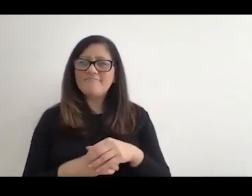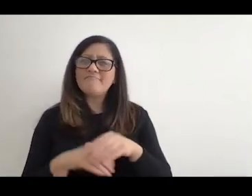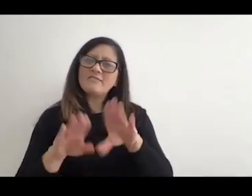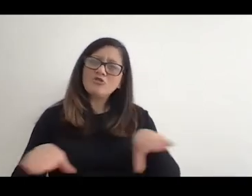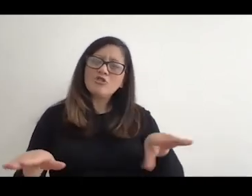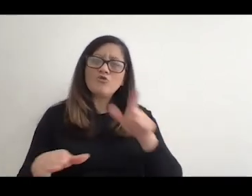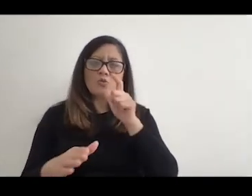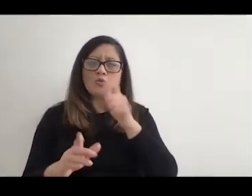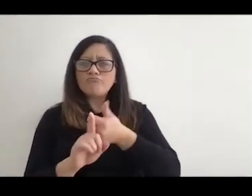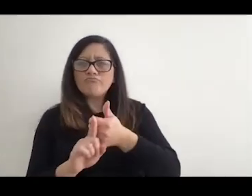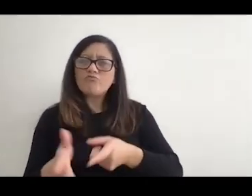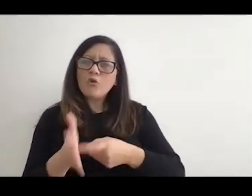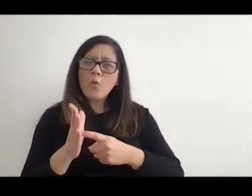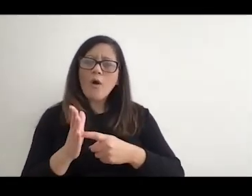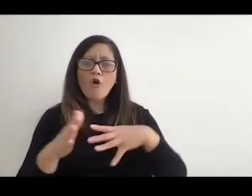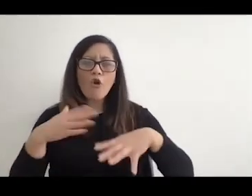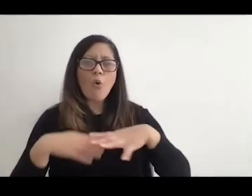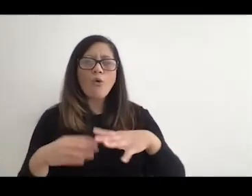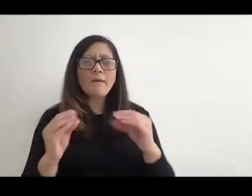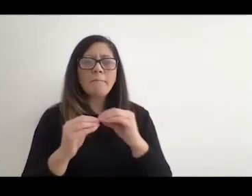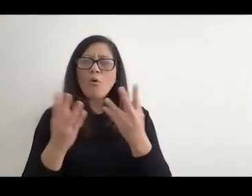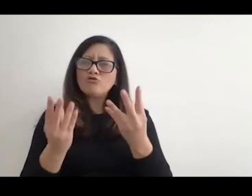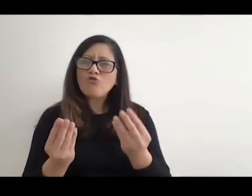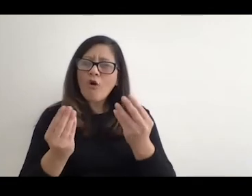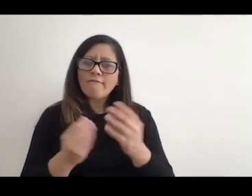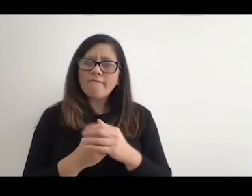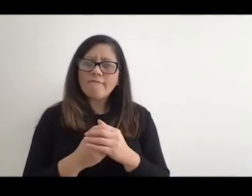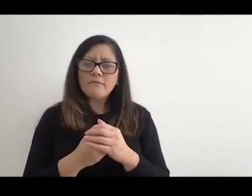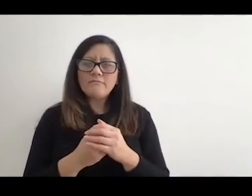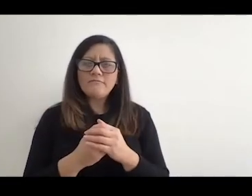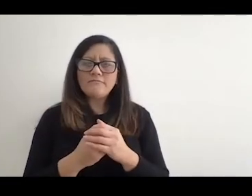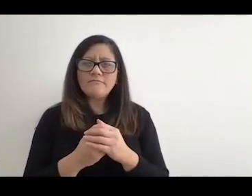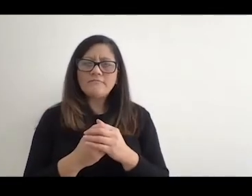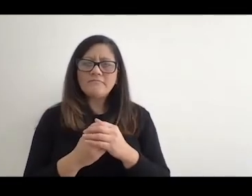needed clothing that you know may have been softer in clothing that did not